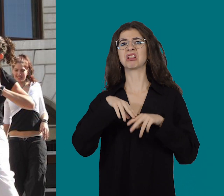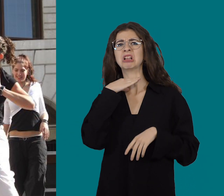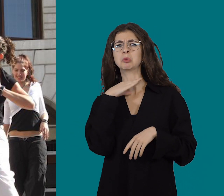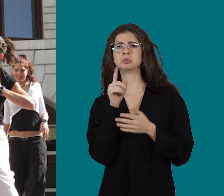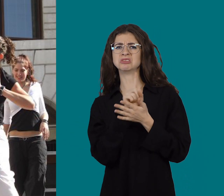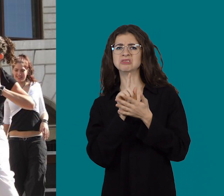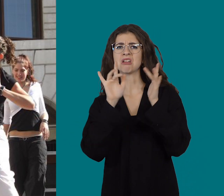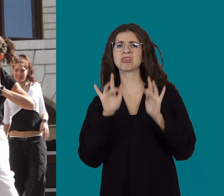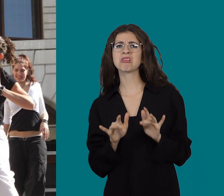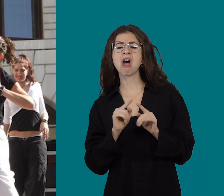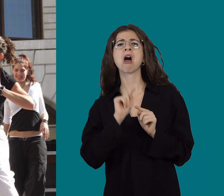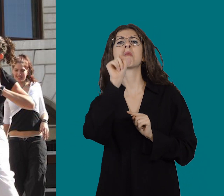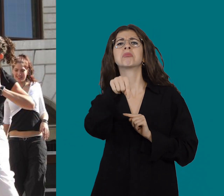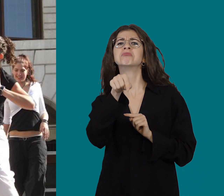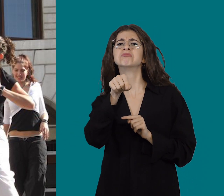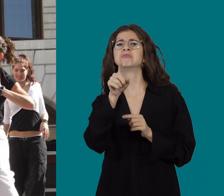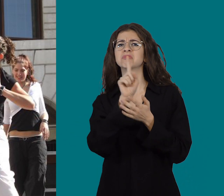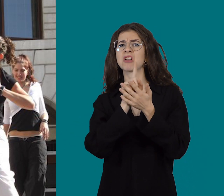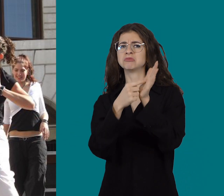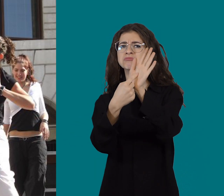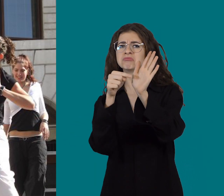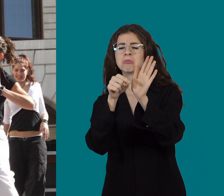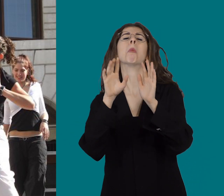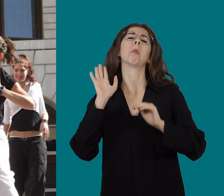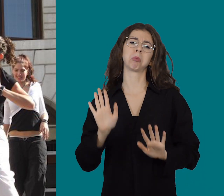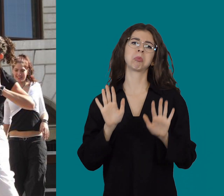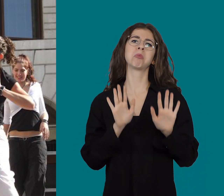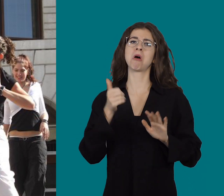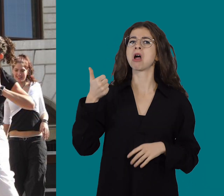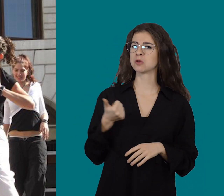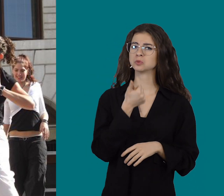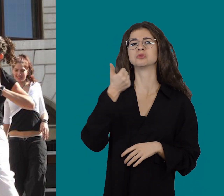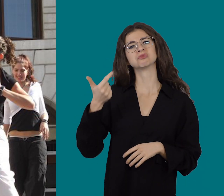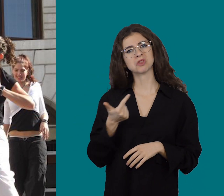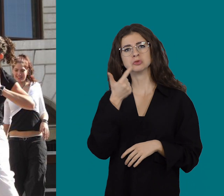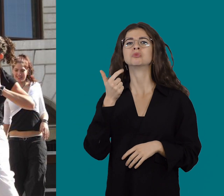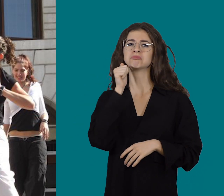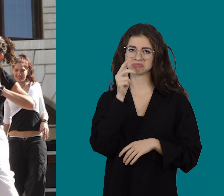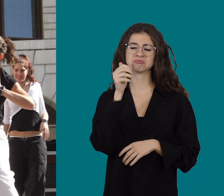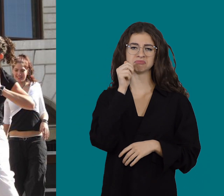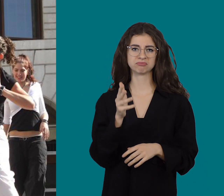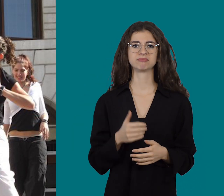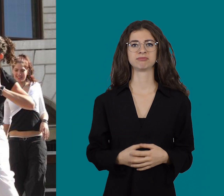If time is sufficient until the show she trains 1 to 2 hours a day.